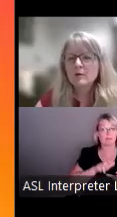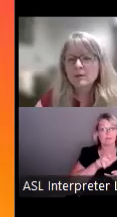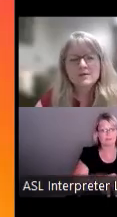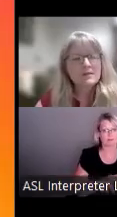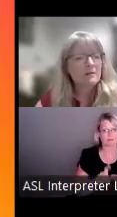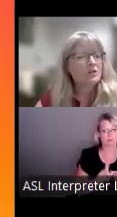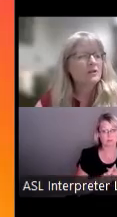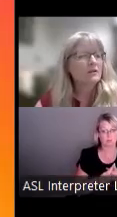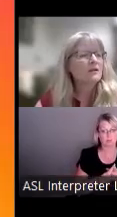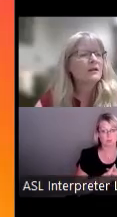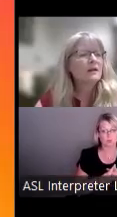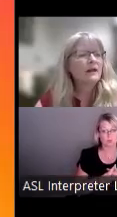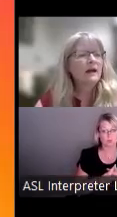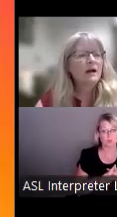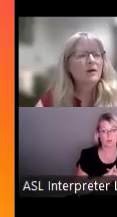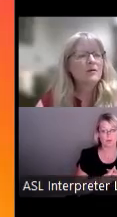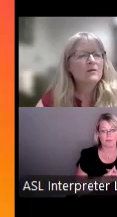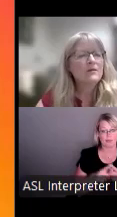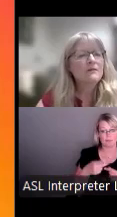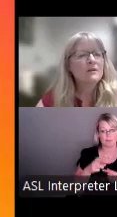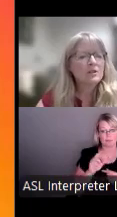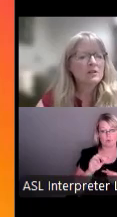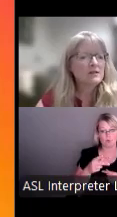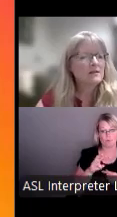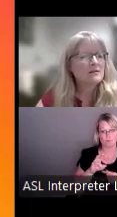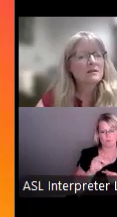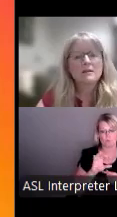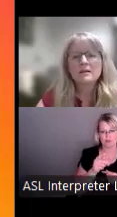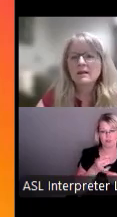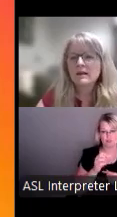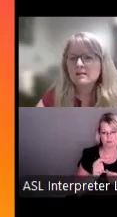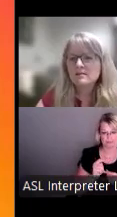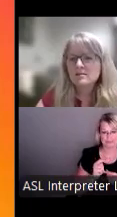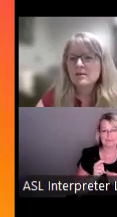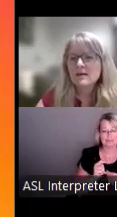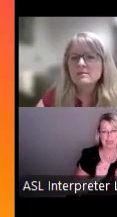proprioception, how the vision sense can connect to that